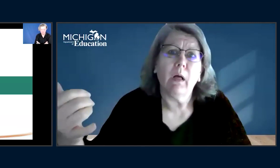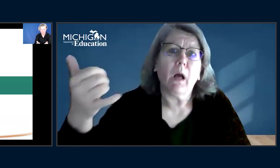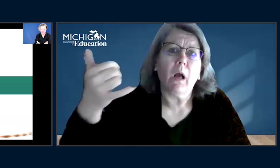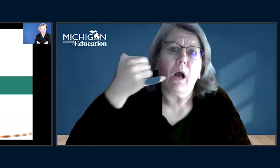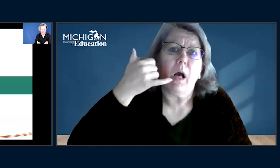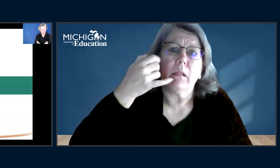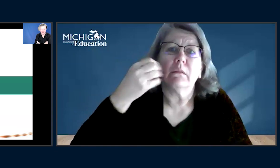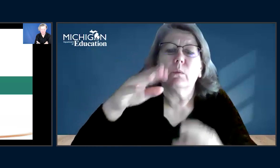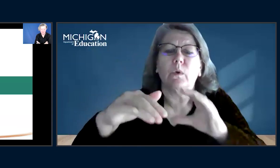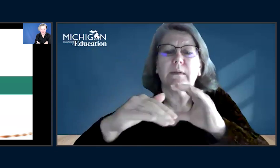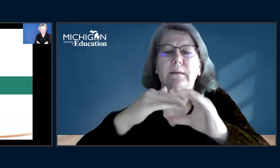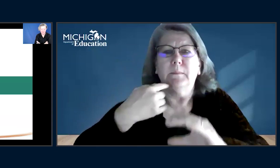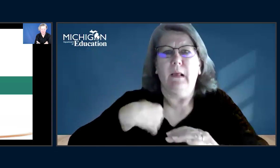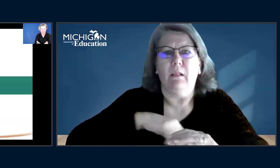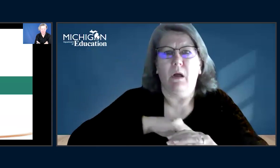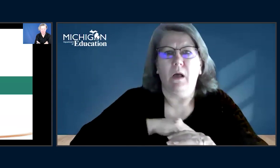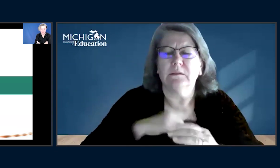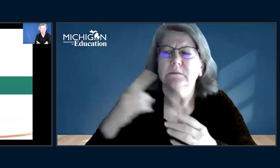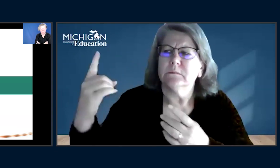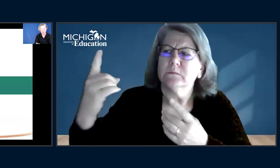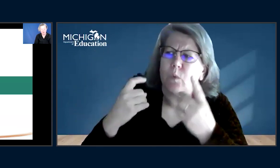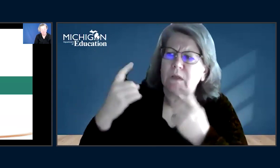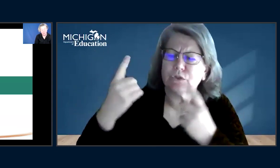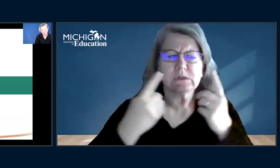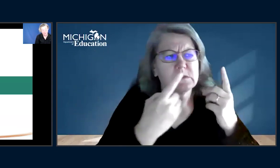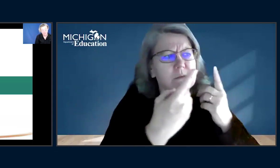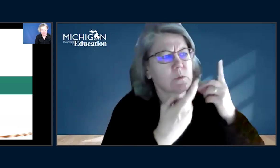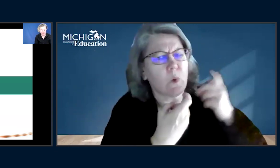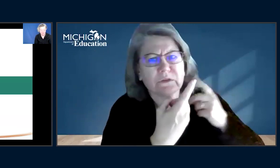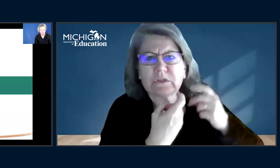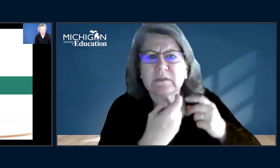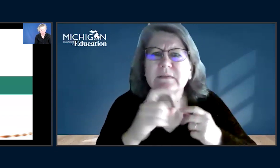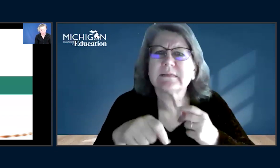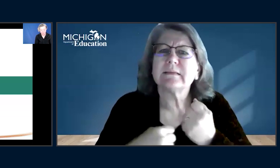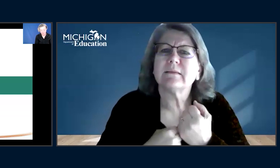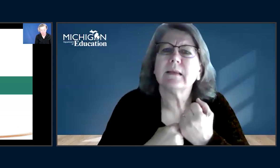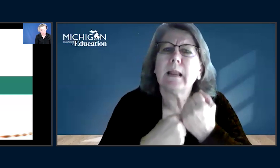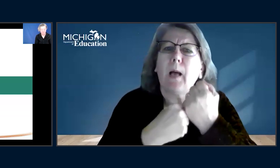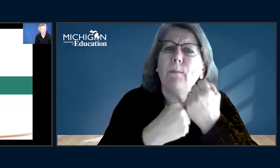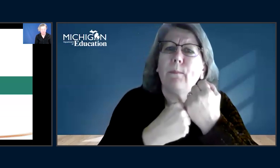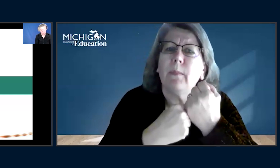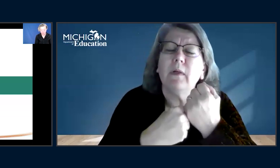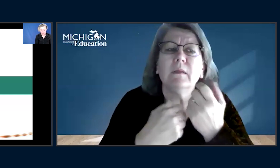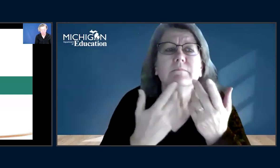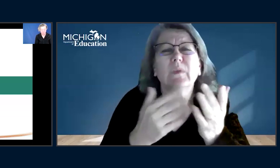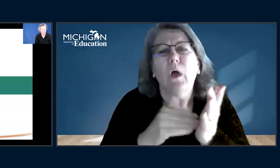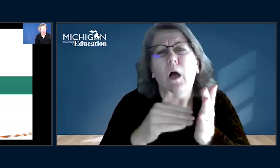the country so much, but definitely people outside of the state and in Michigan will call or email us with questions, concerns,